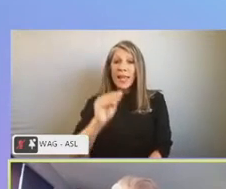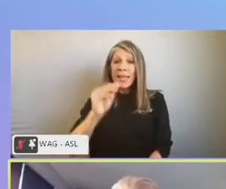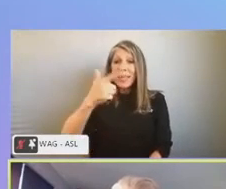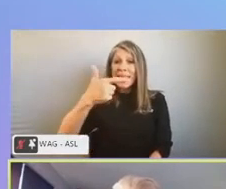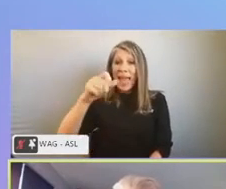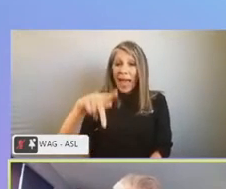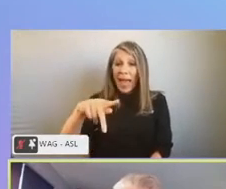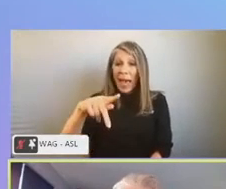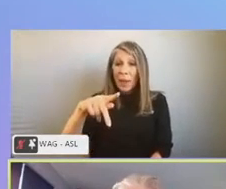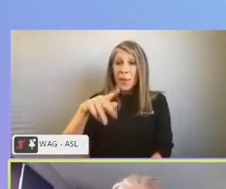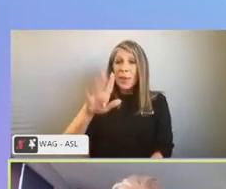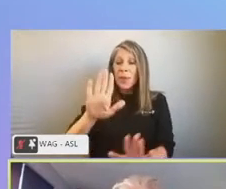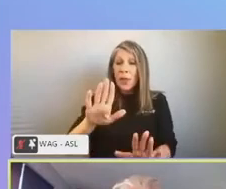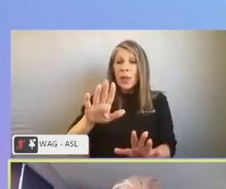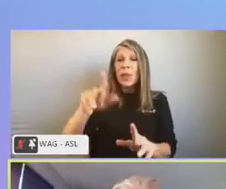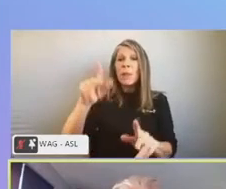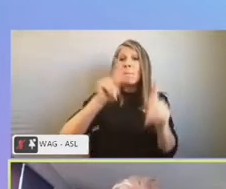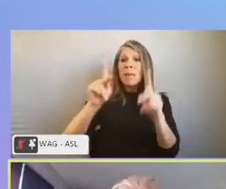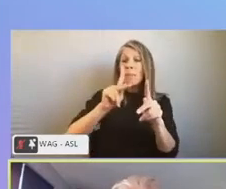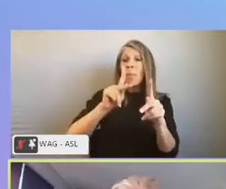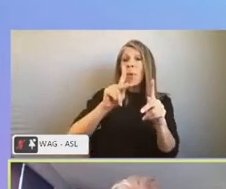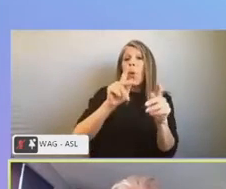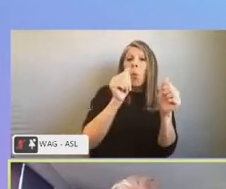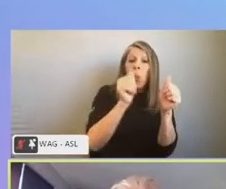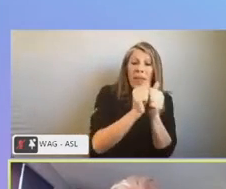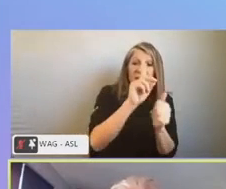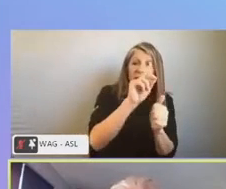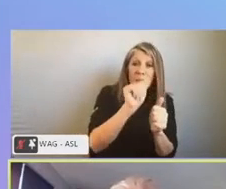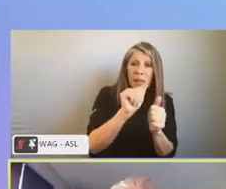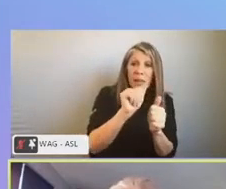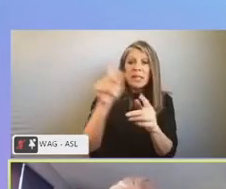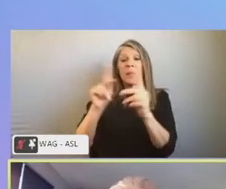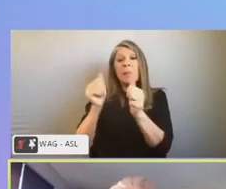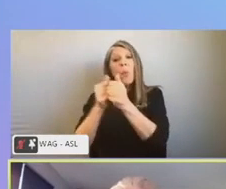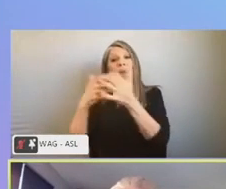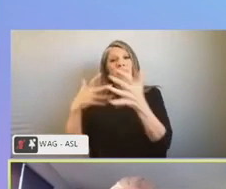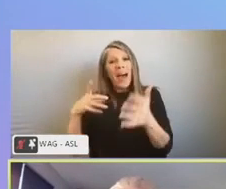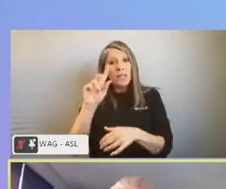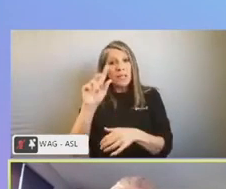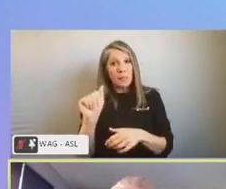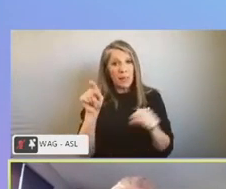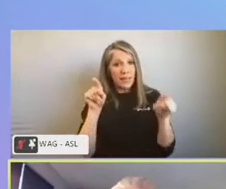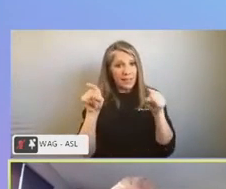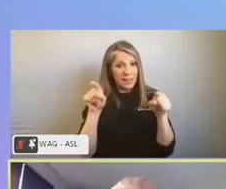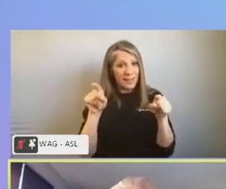back, but in 2008 there was a 7.3% gap